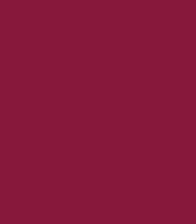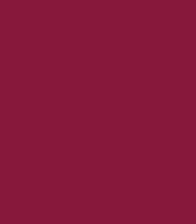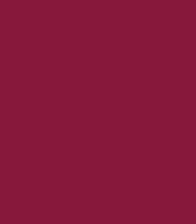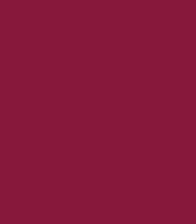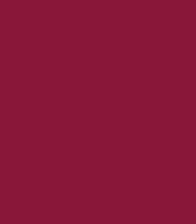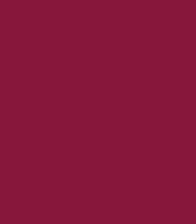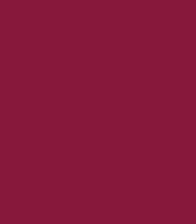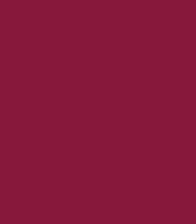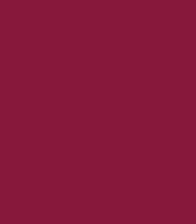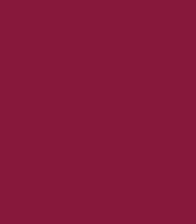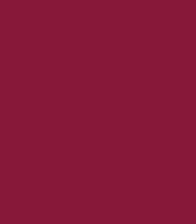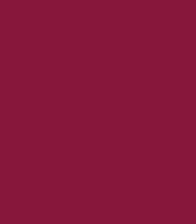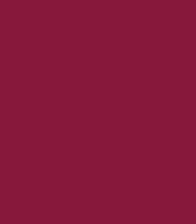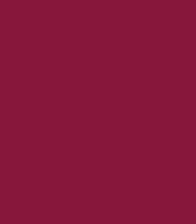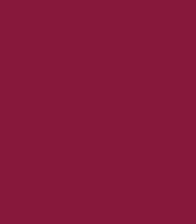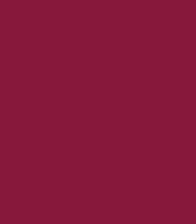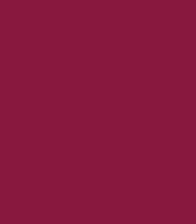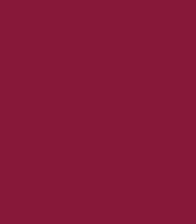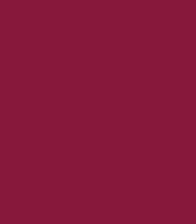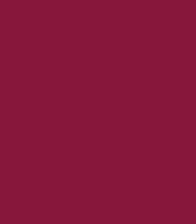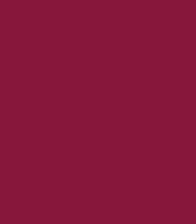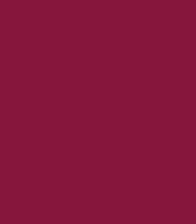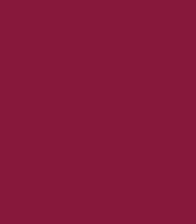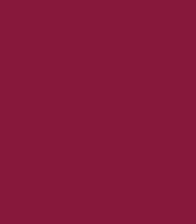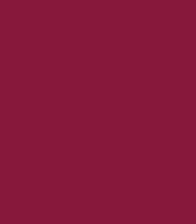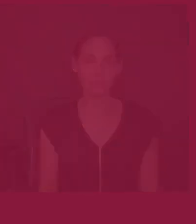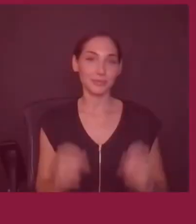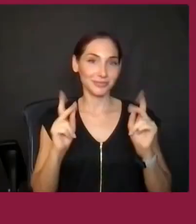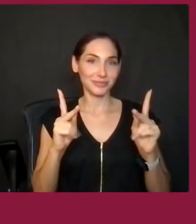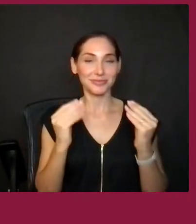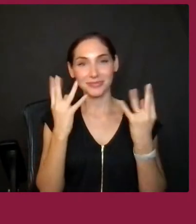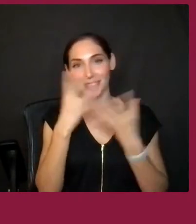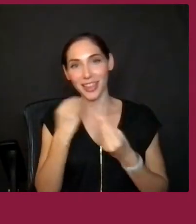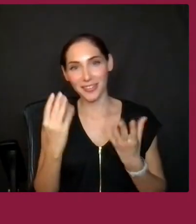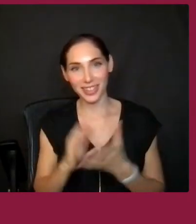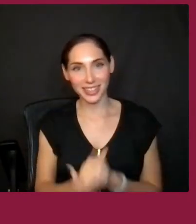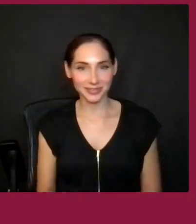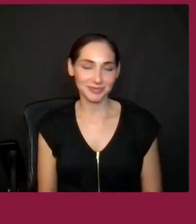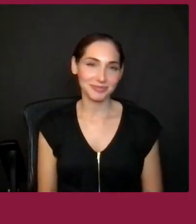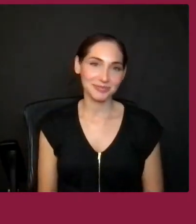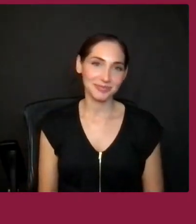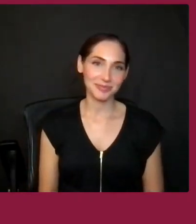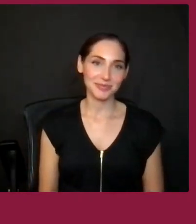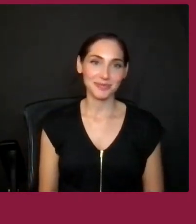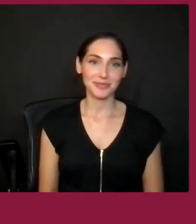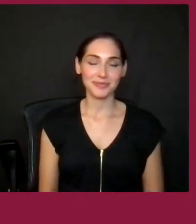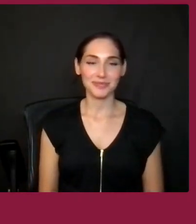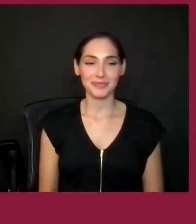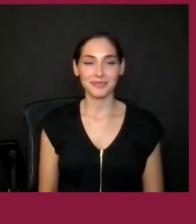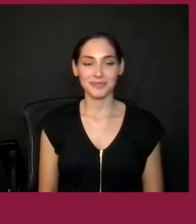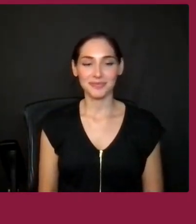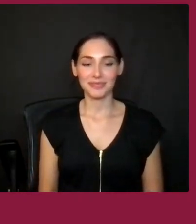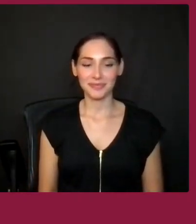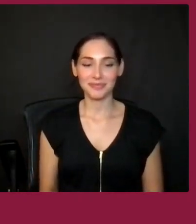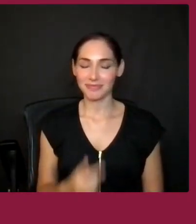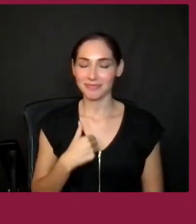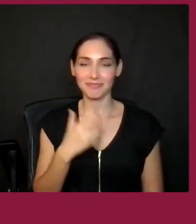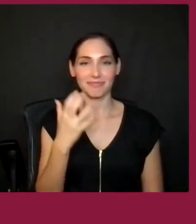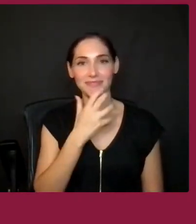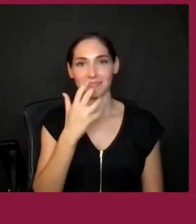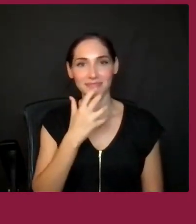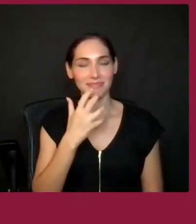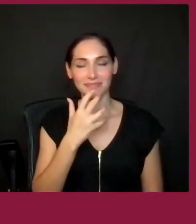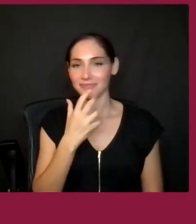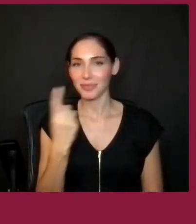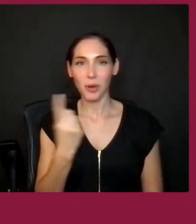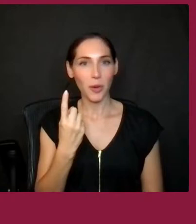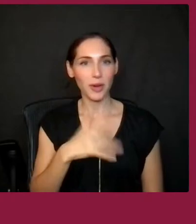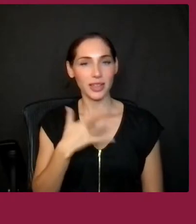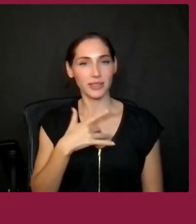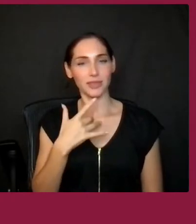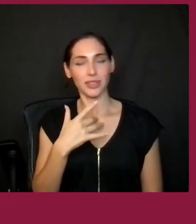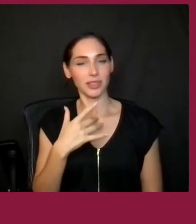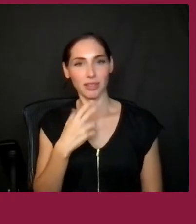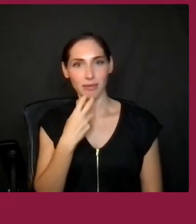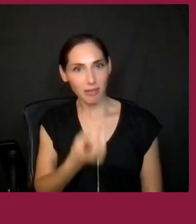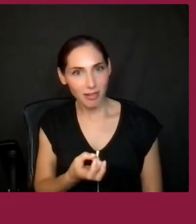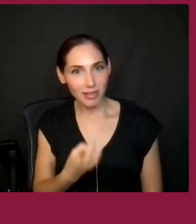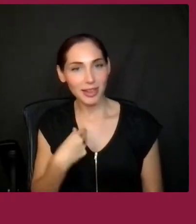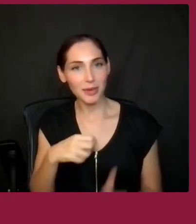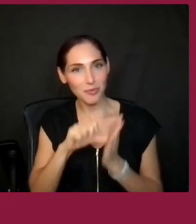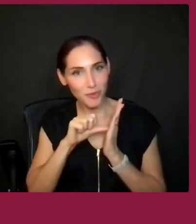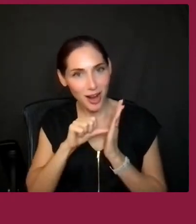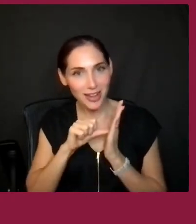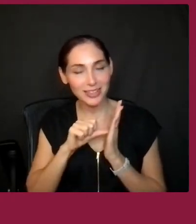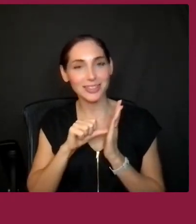Oh, lovely. I never cease to be, uh, amazed or impressed by the things that we do here